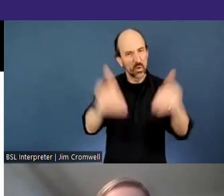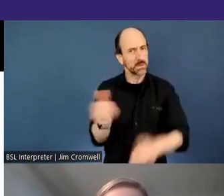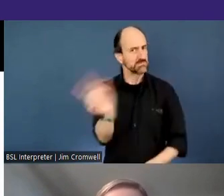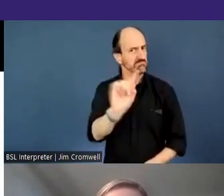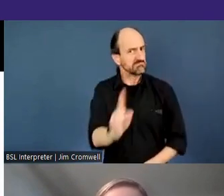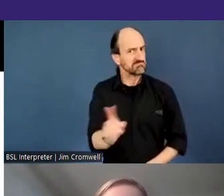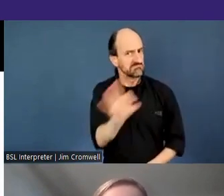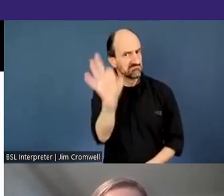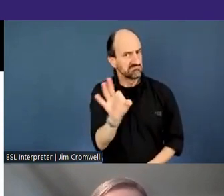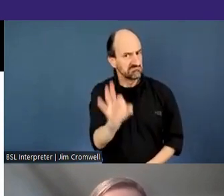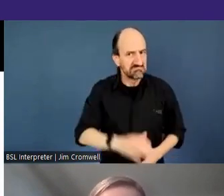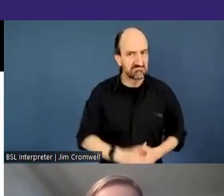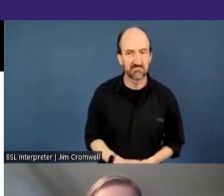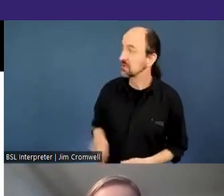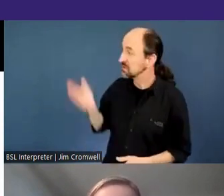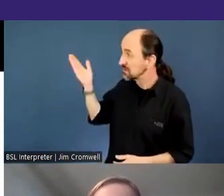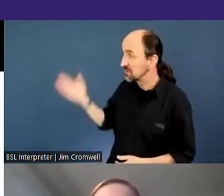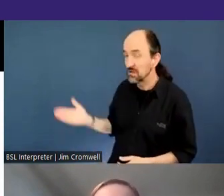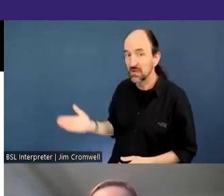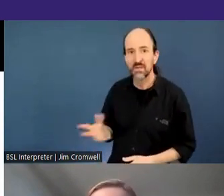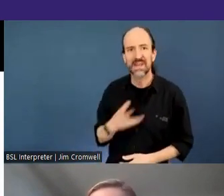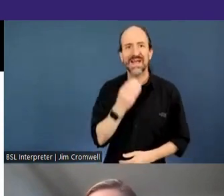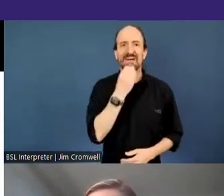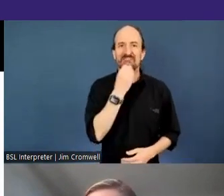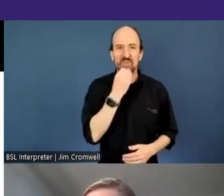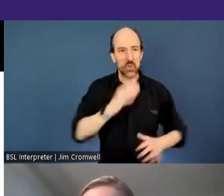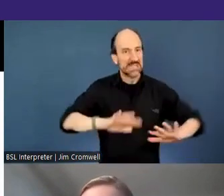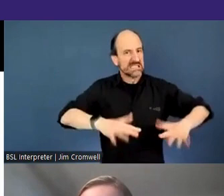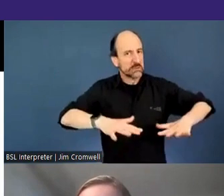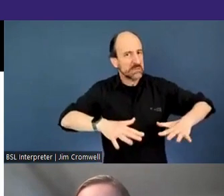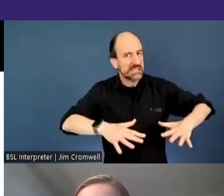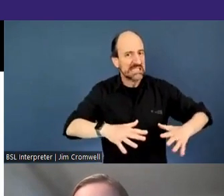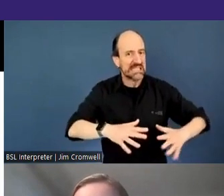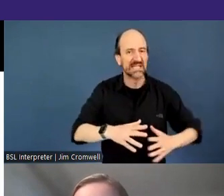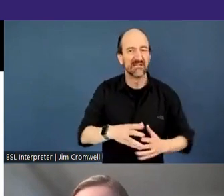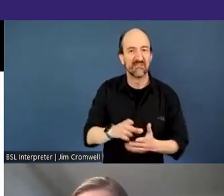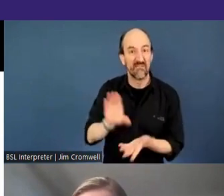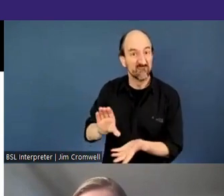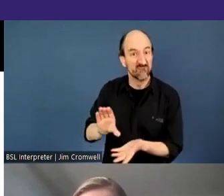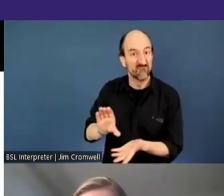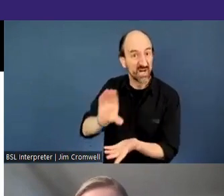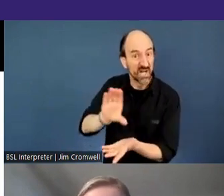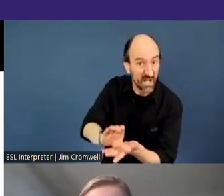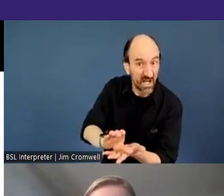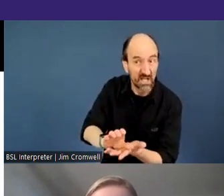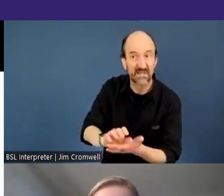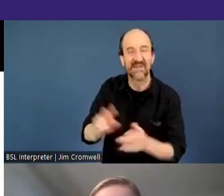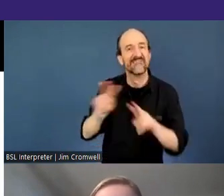wonderful things. Food insecurity. Funders. Visual arts festival organisers.